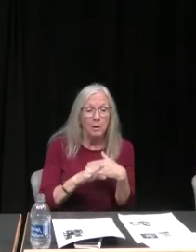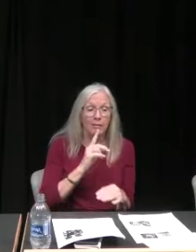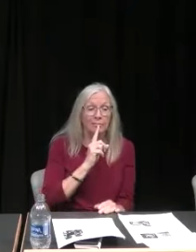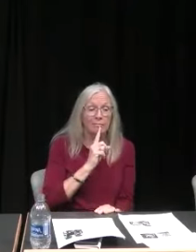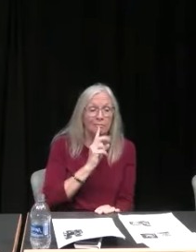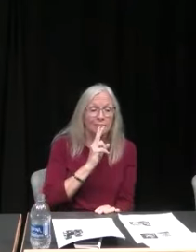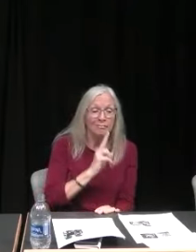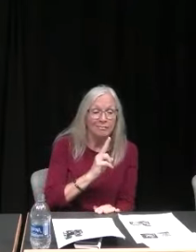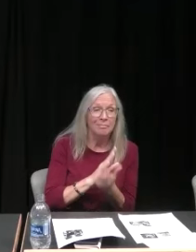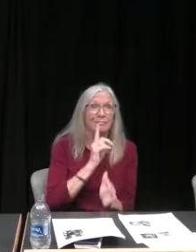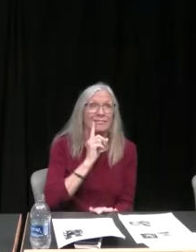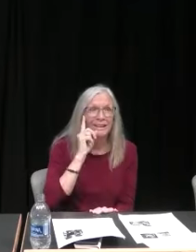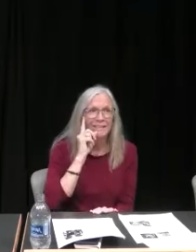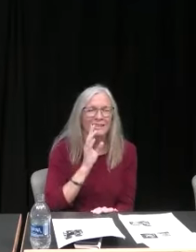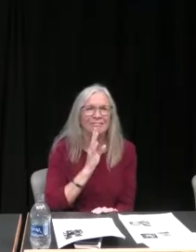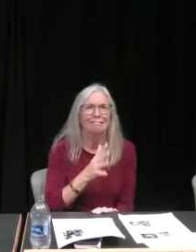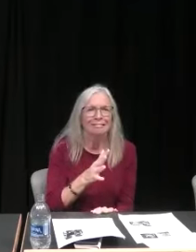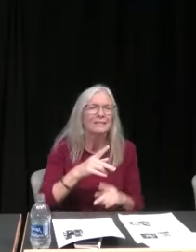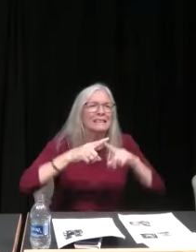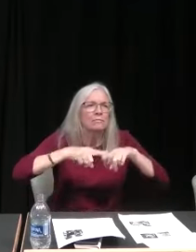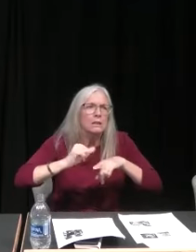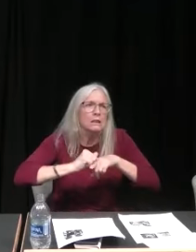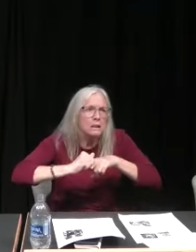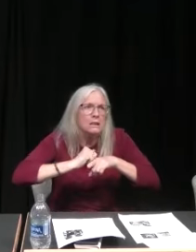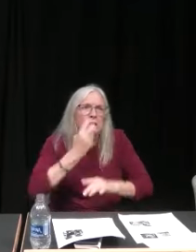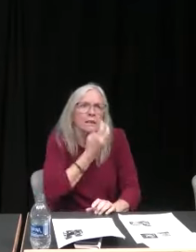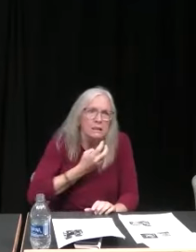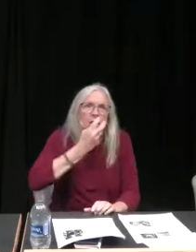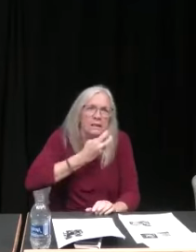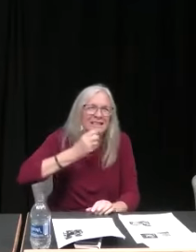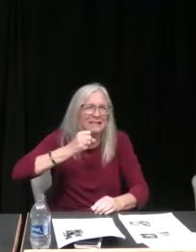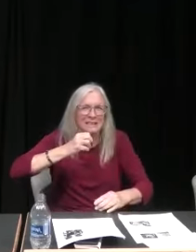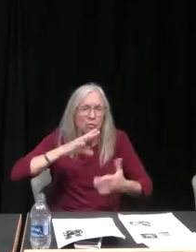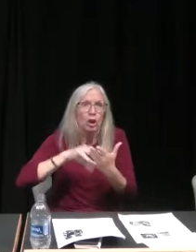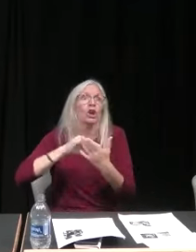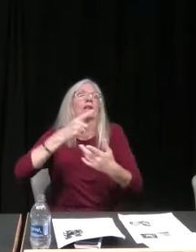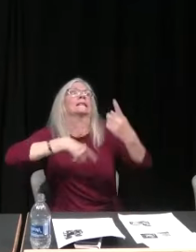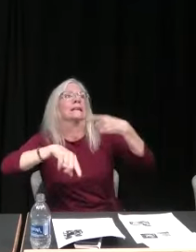deaf a little later in life their experiences are completely different you know and the amount of